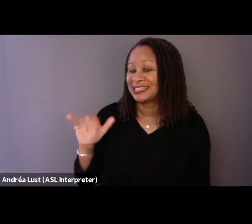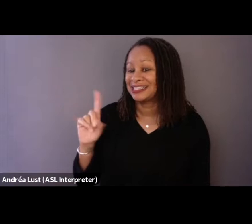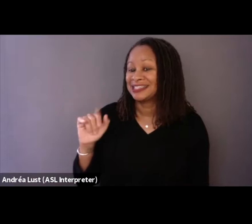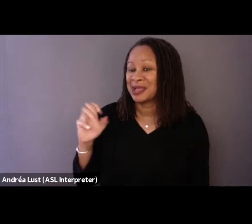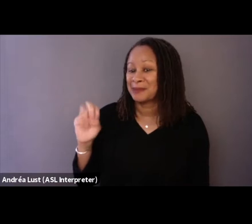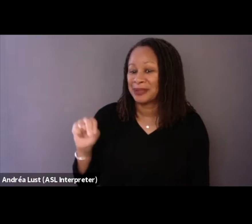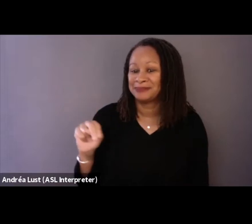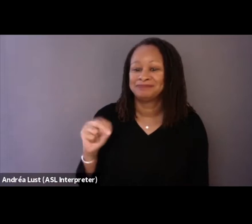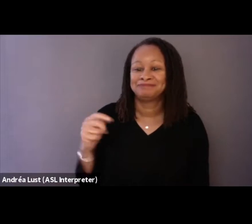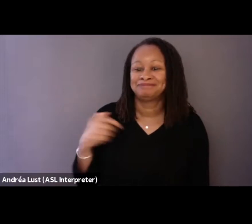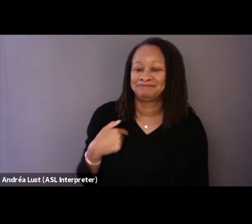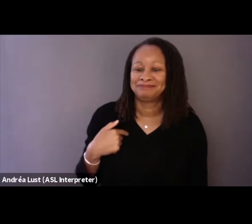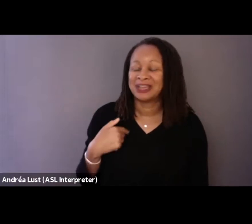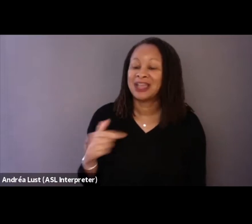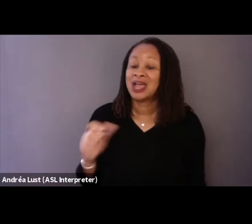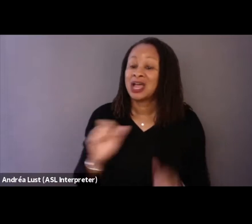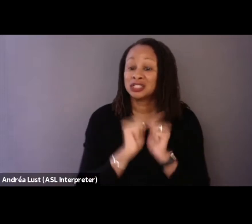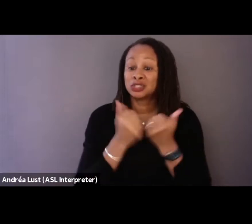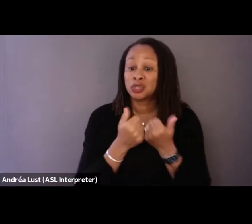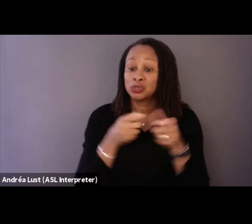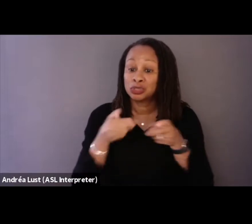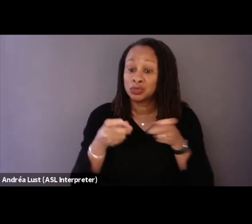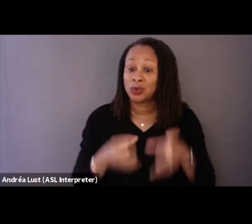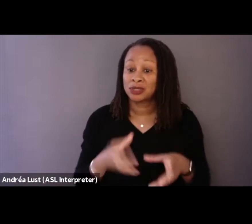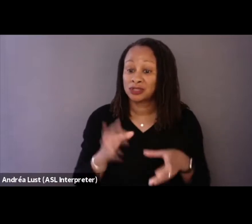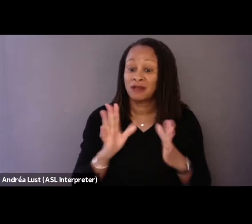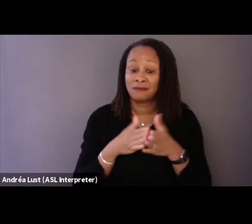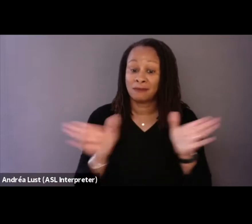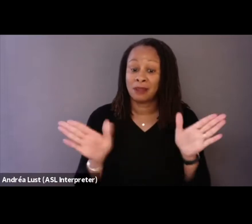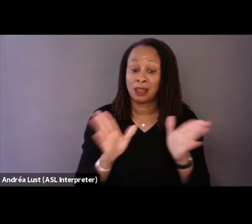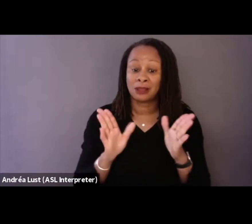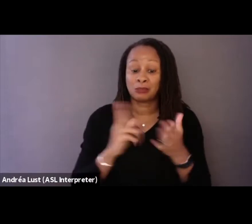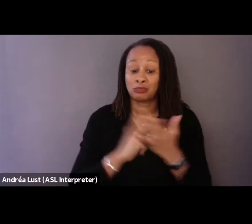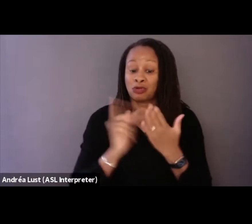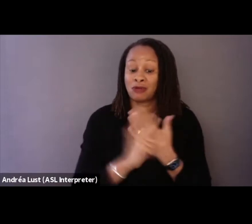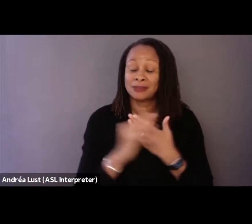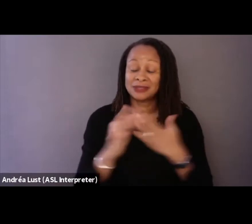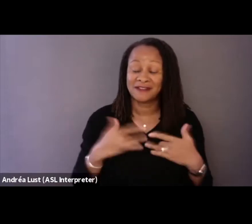I am the Associate Director of Public Programs and Events here at the IDA.